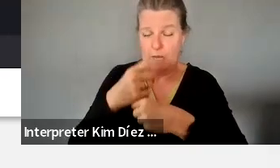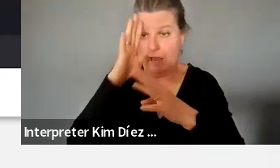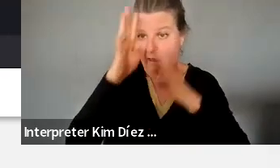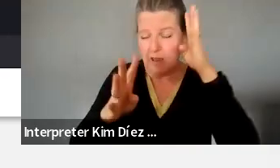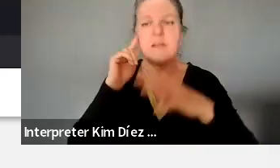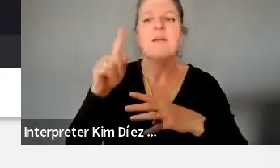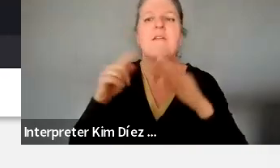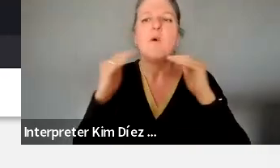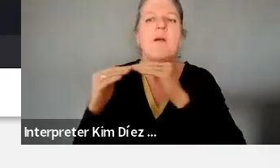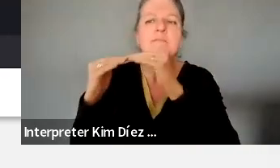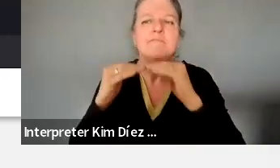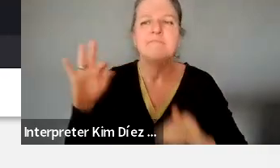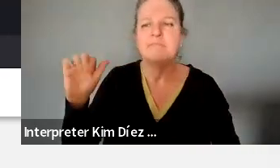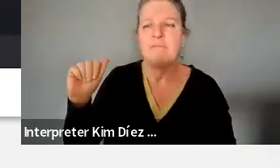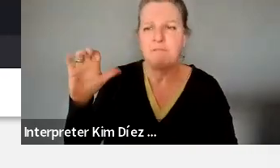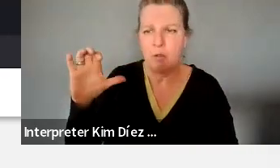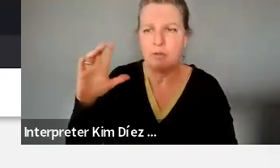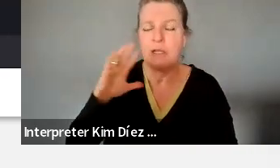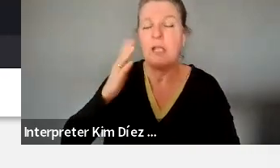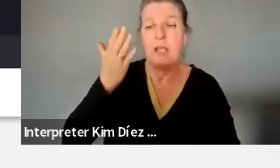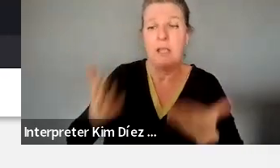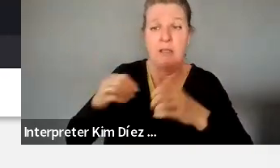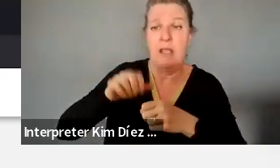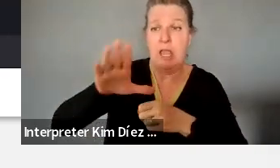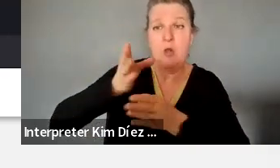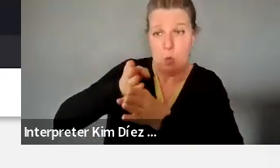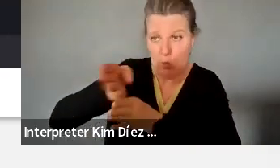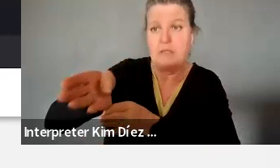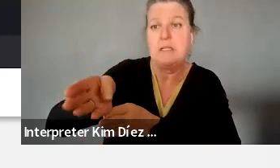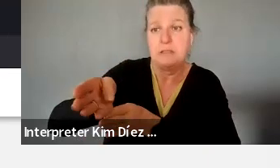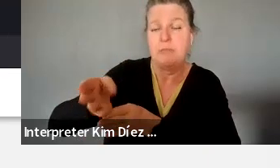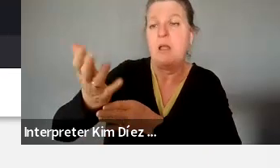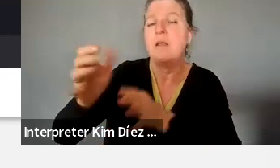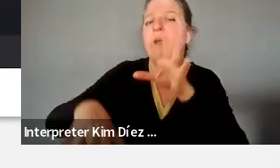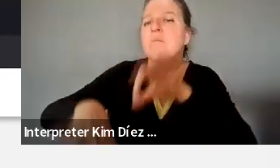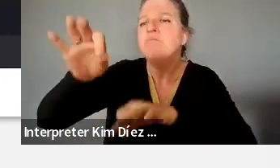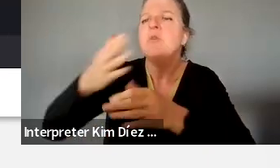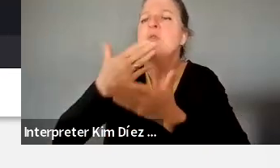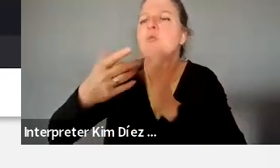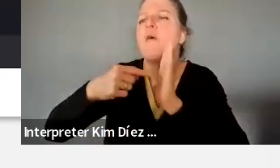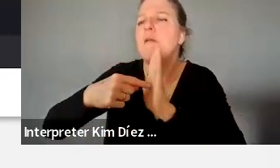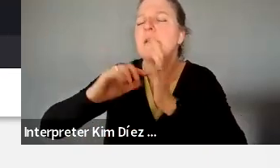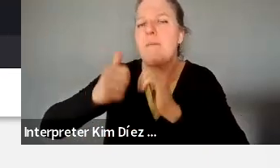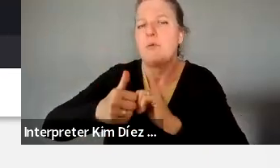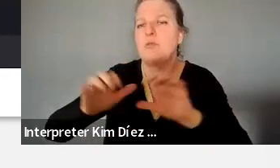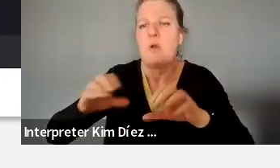and probably in your discipline, and they want to find some good examples for how they can do this in their classroom.